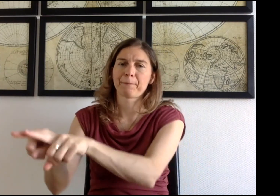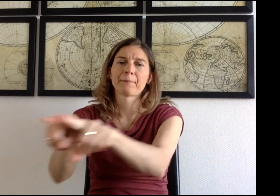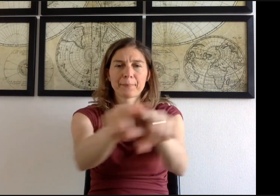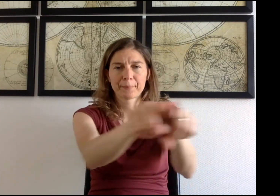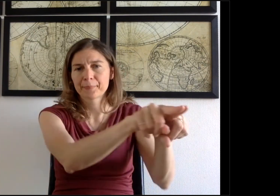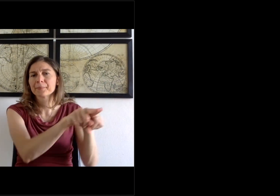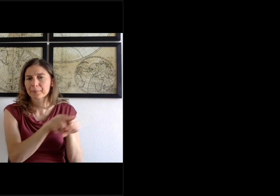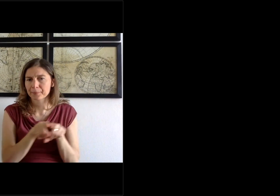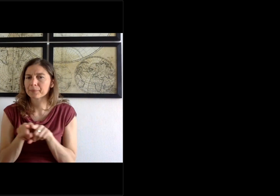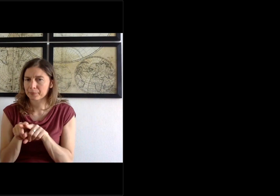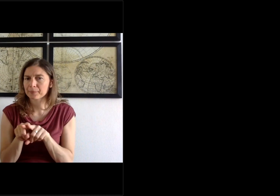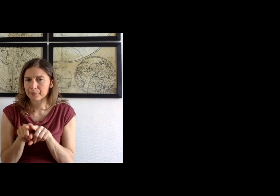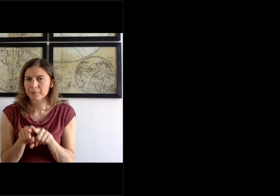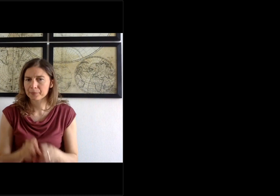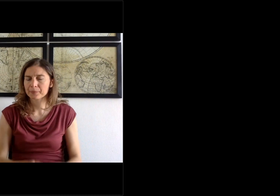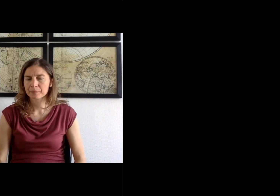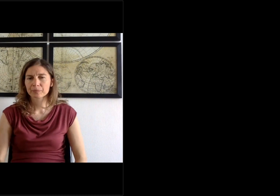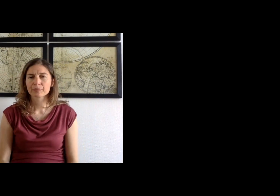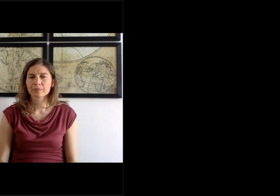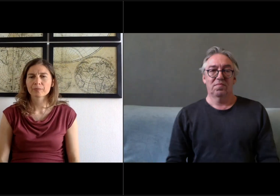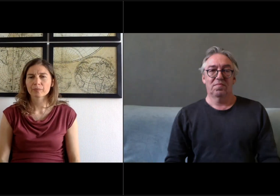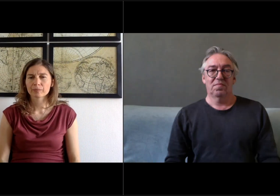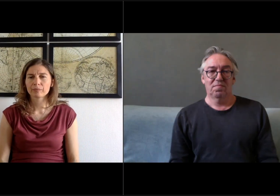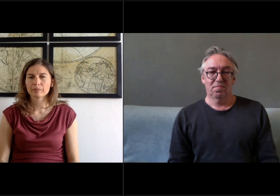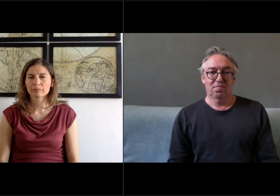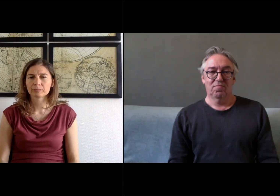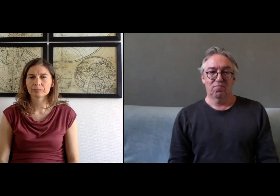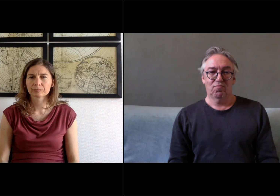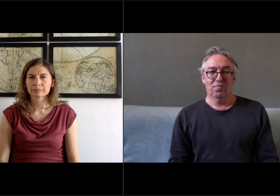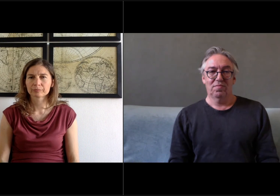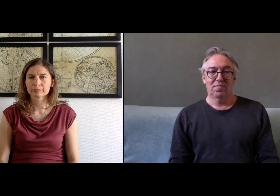[IN OTHER LANGUAGE]